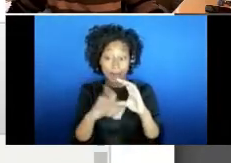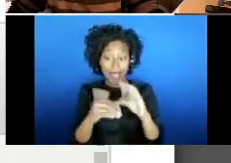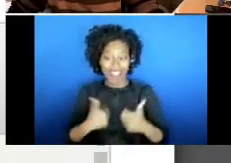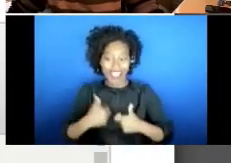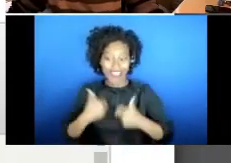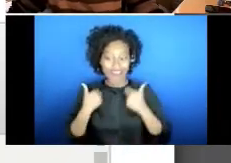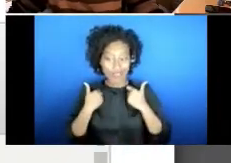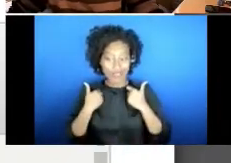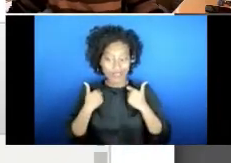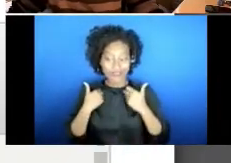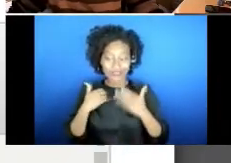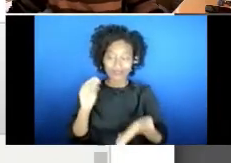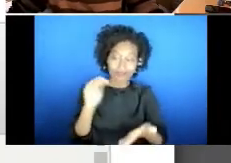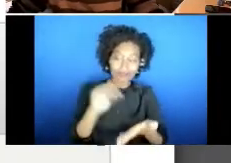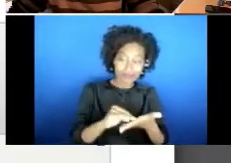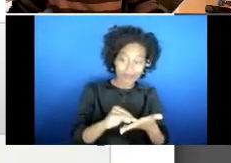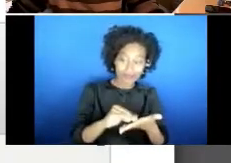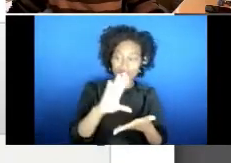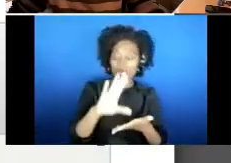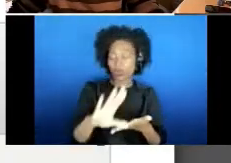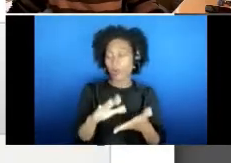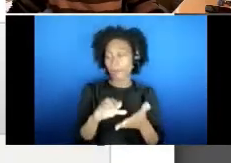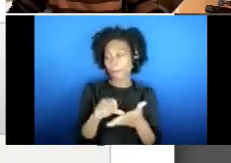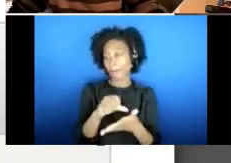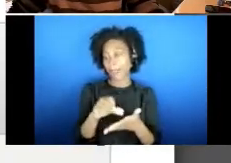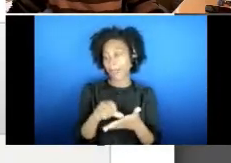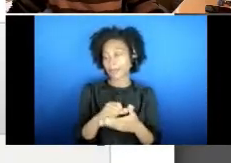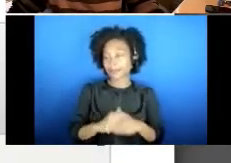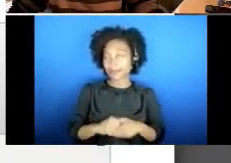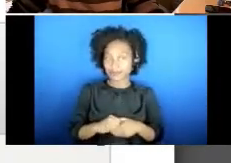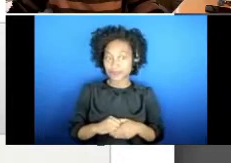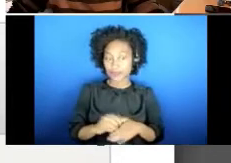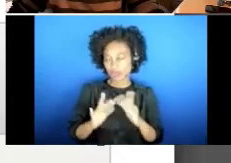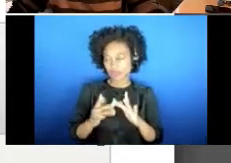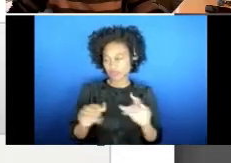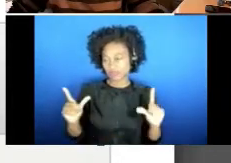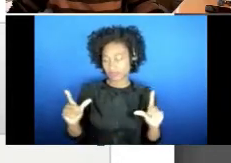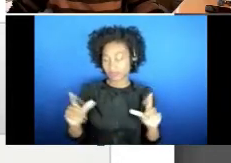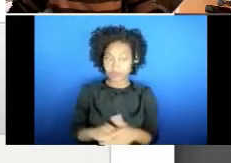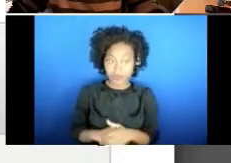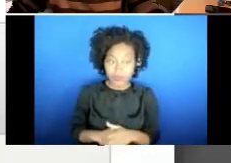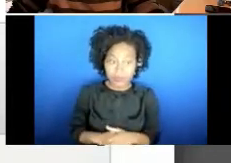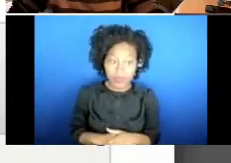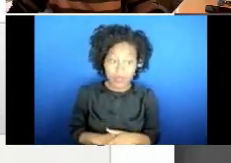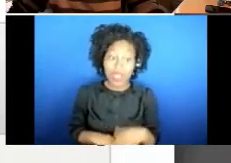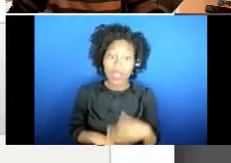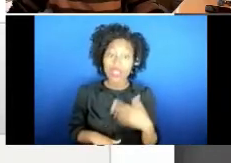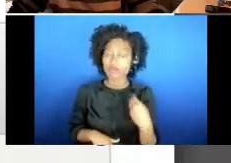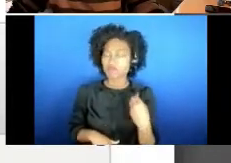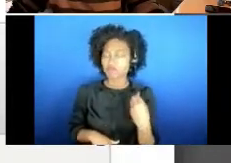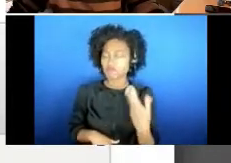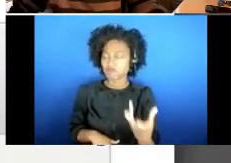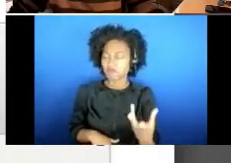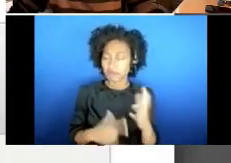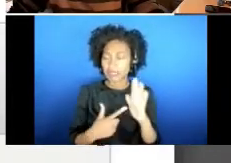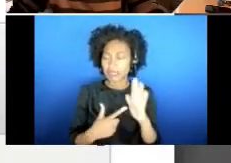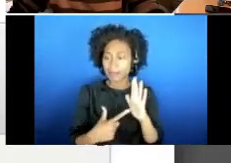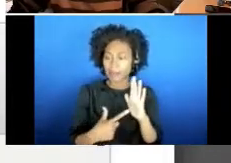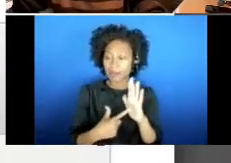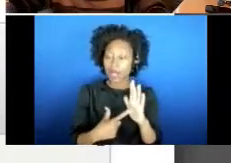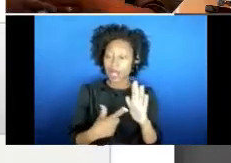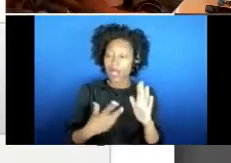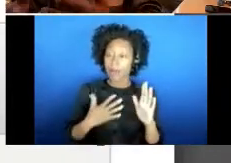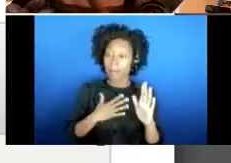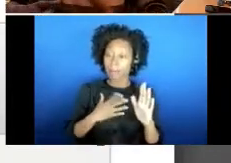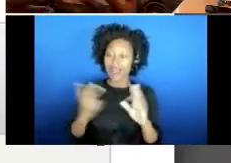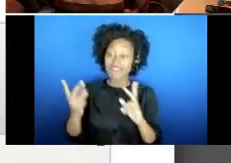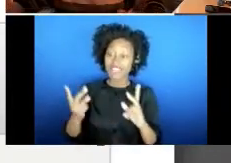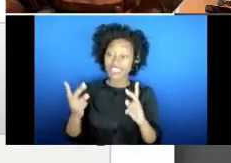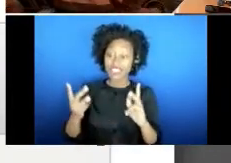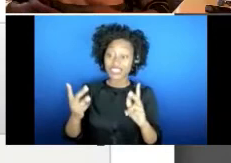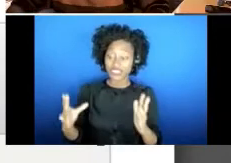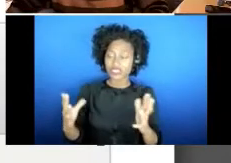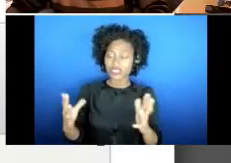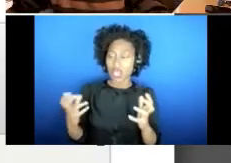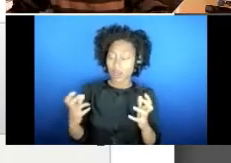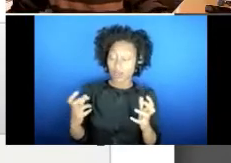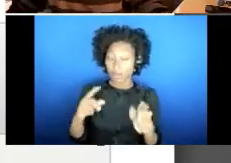14:34:58 For example, I want my visitors to go to an external page to find some information.